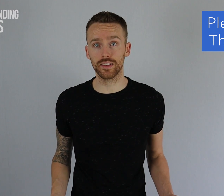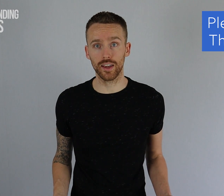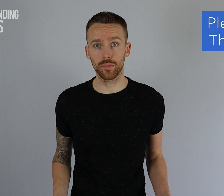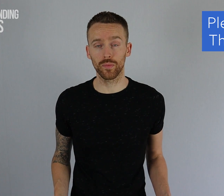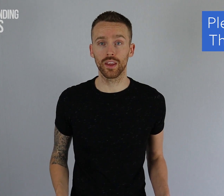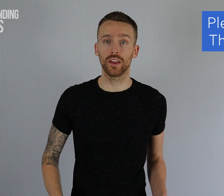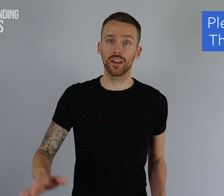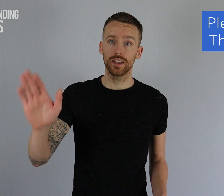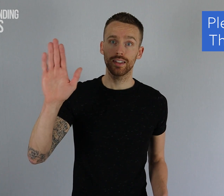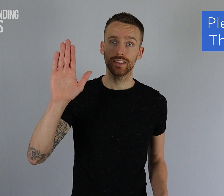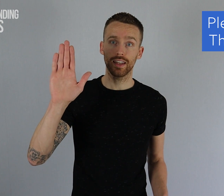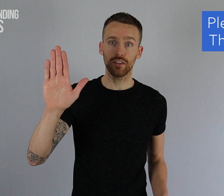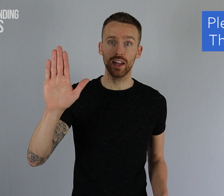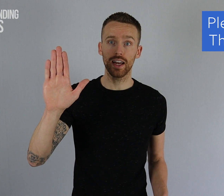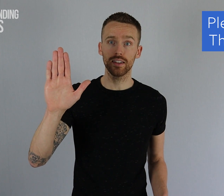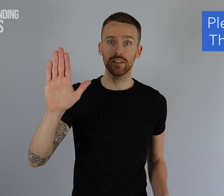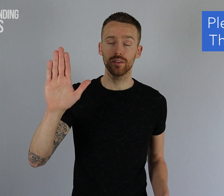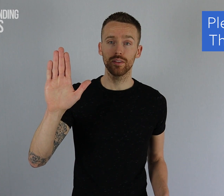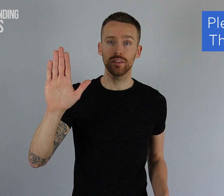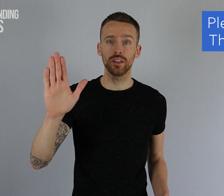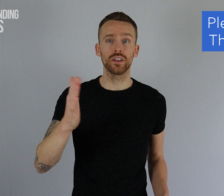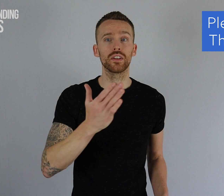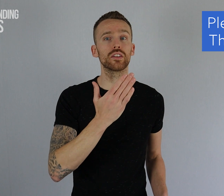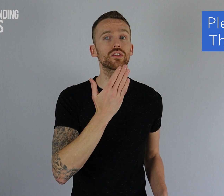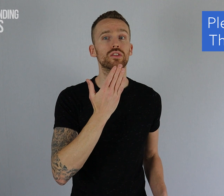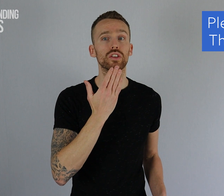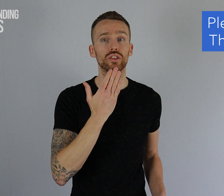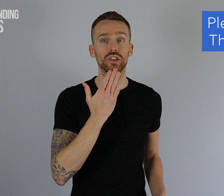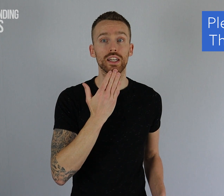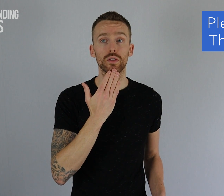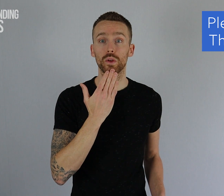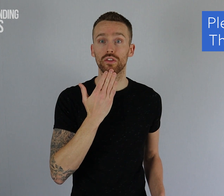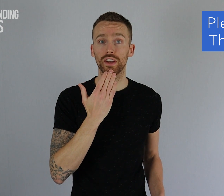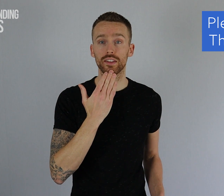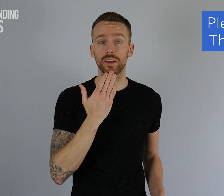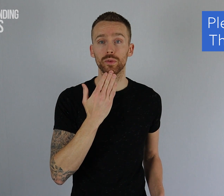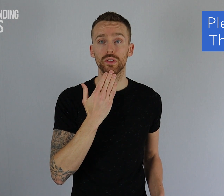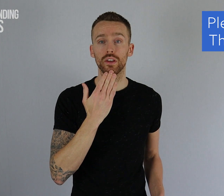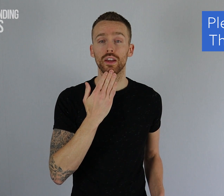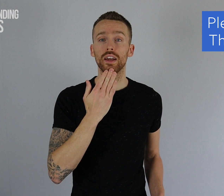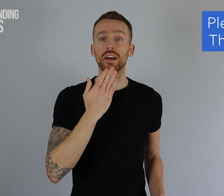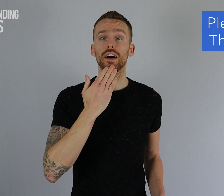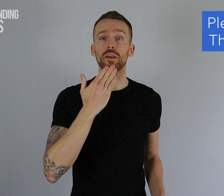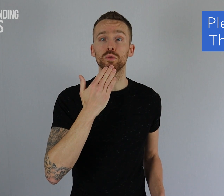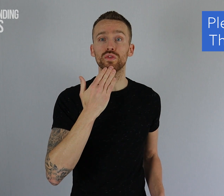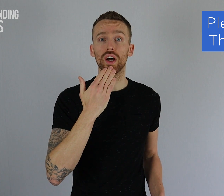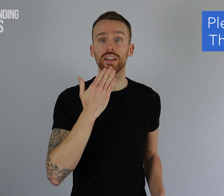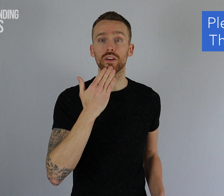the same. Take a flat hand. Touch your chin with your fingertips and then move your hand